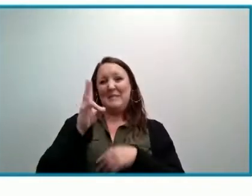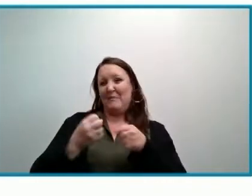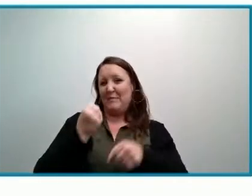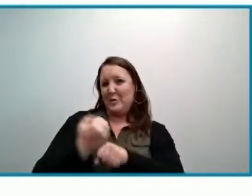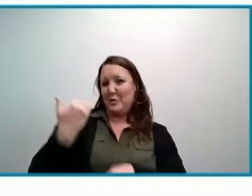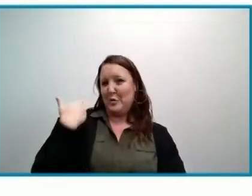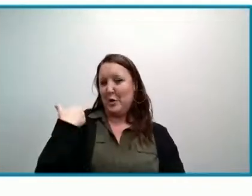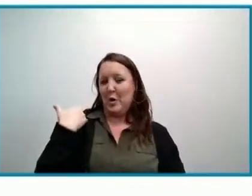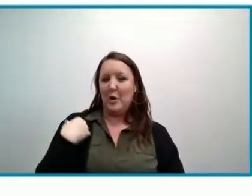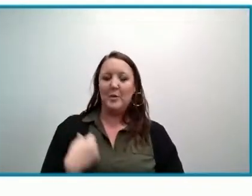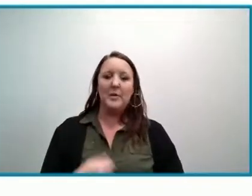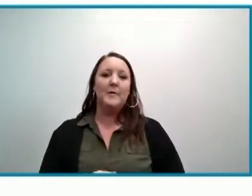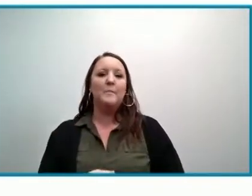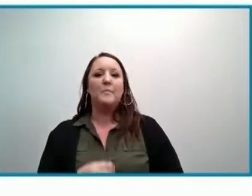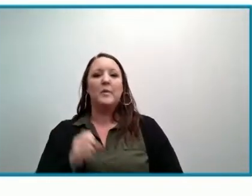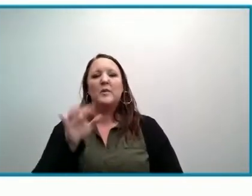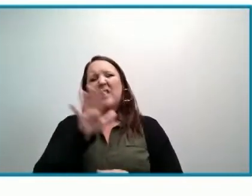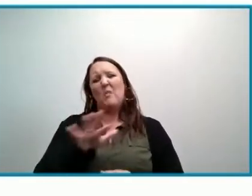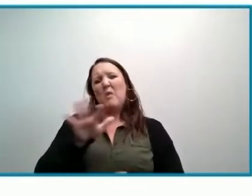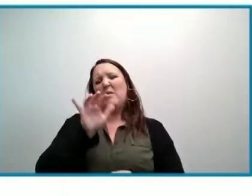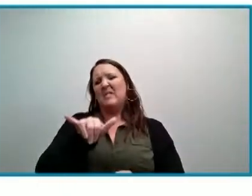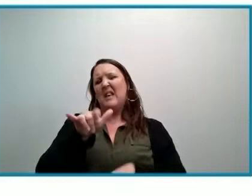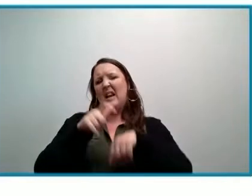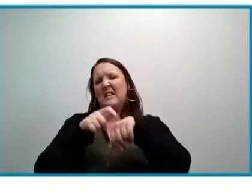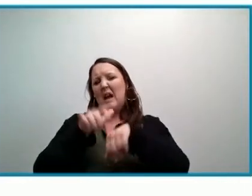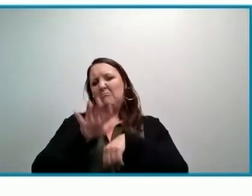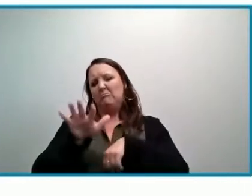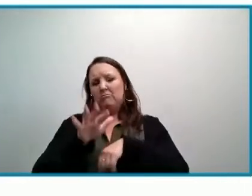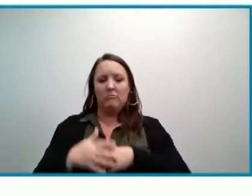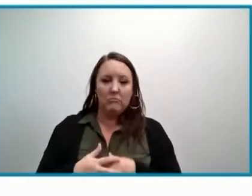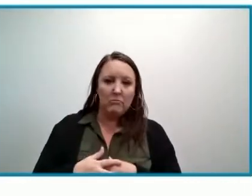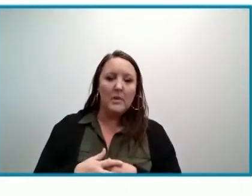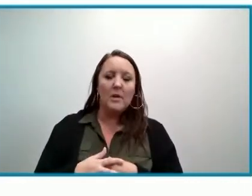and somewhere around there. And, um, and then ever since then,